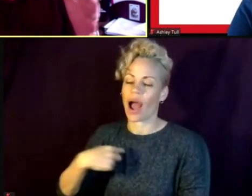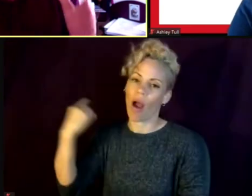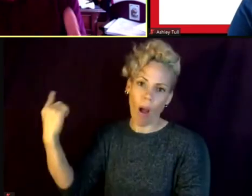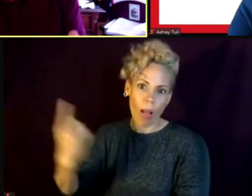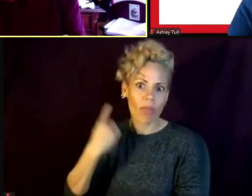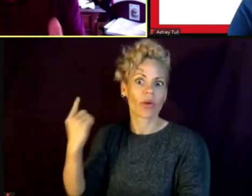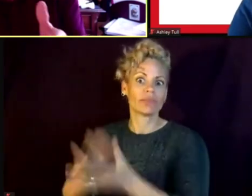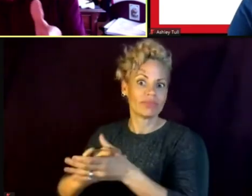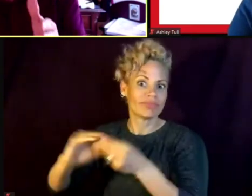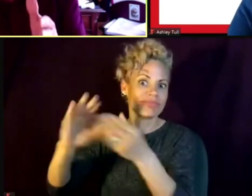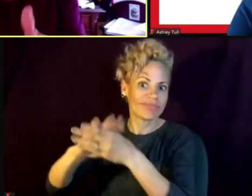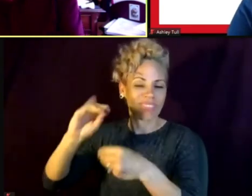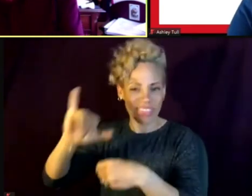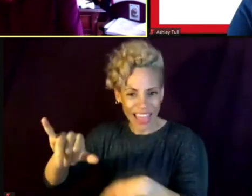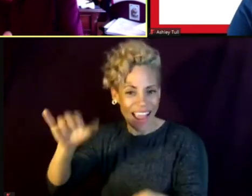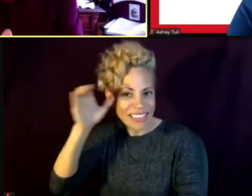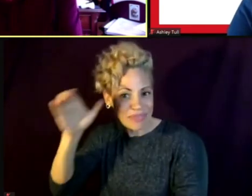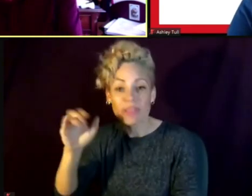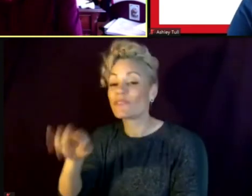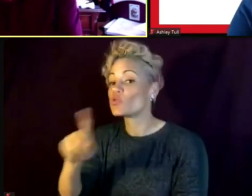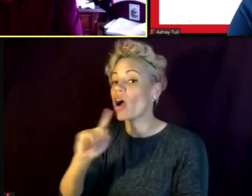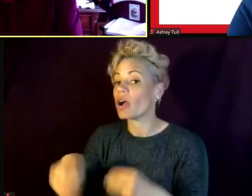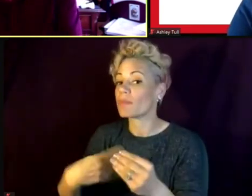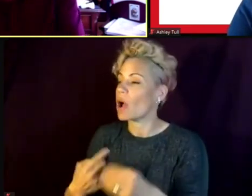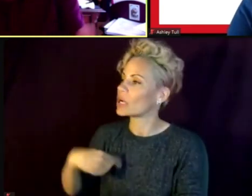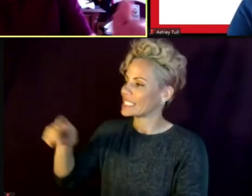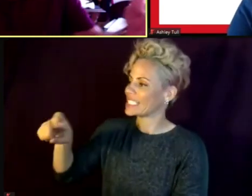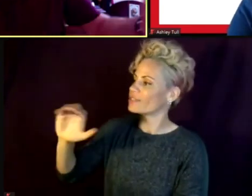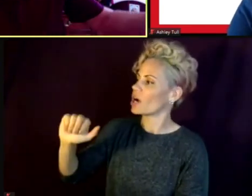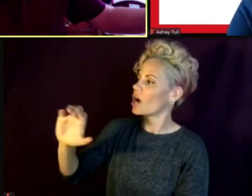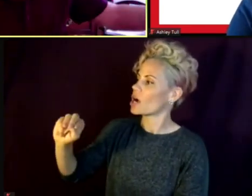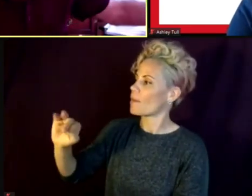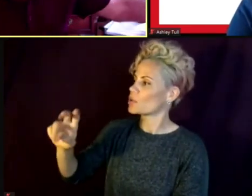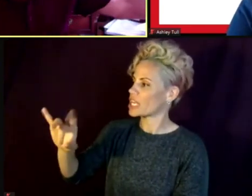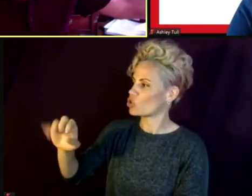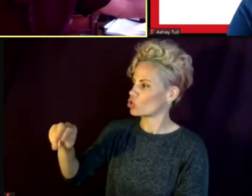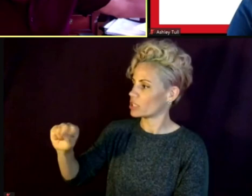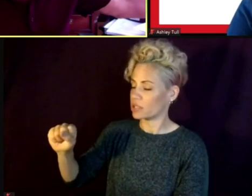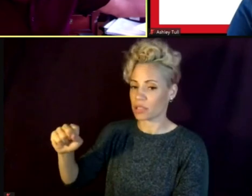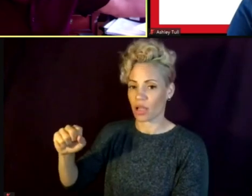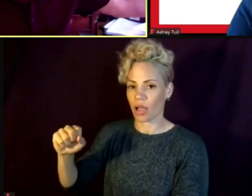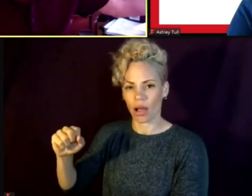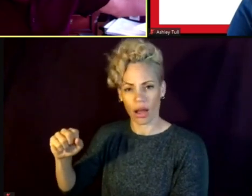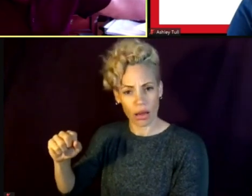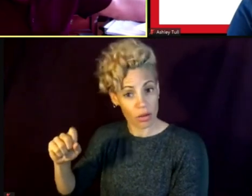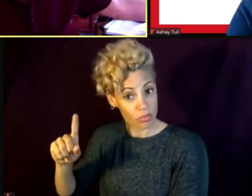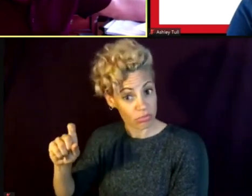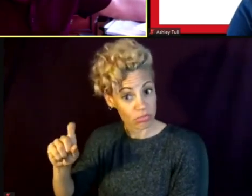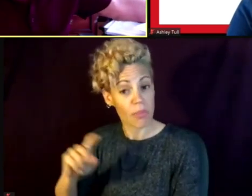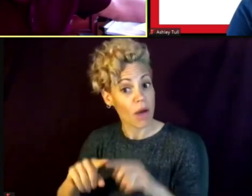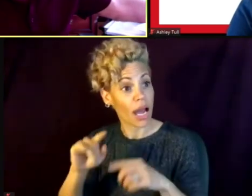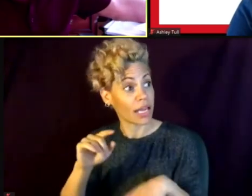When you talk about the need for accommodations, I say, but did you do it in the design stage